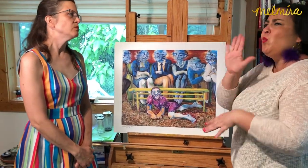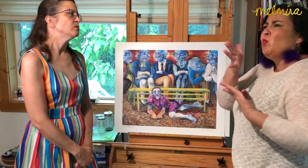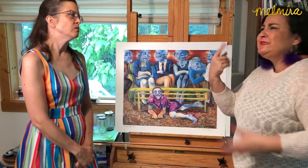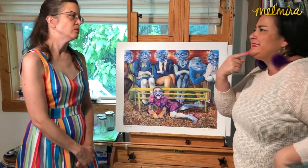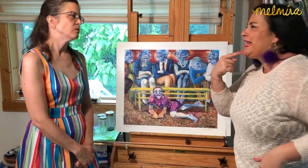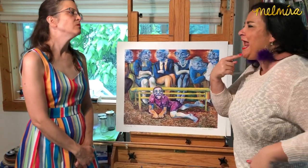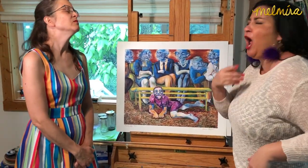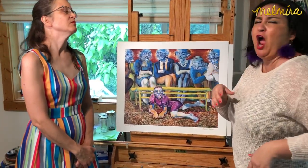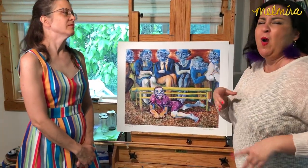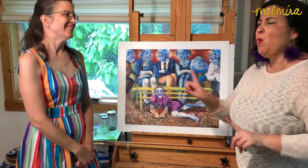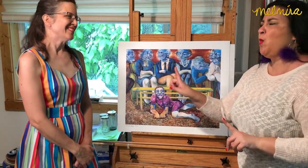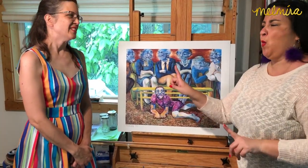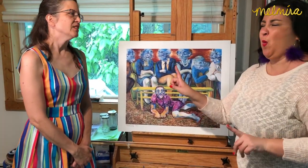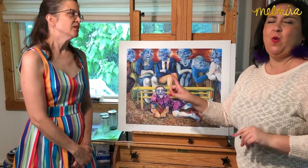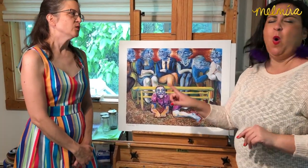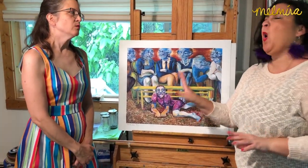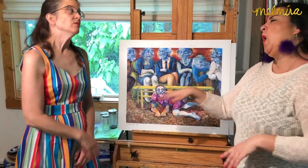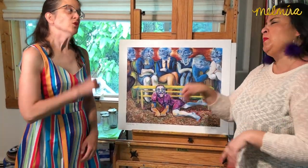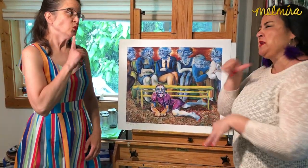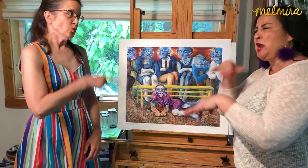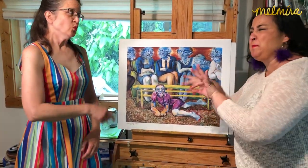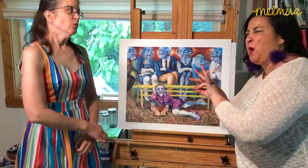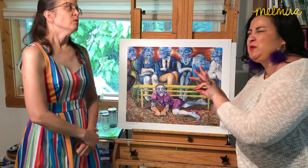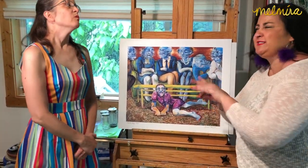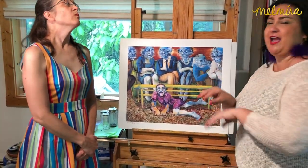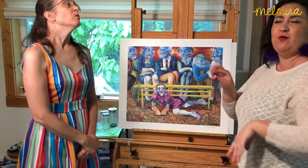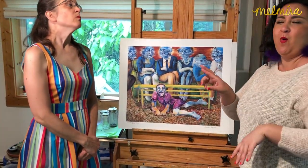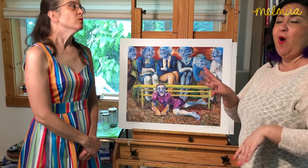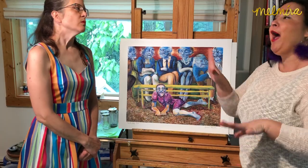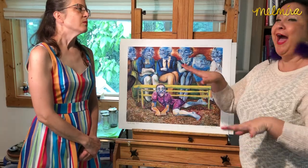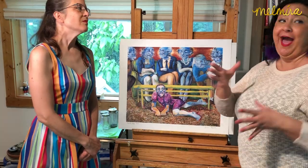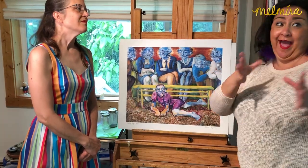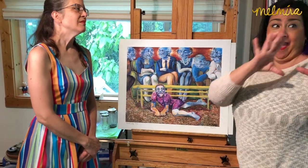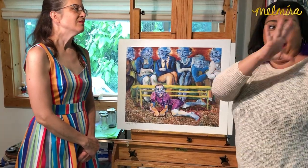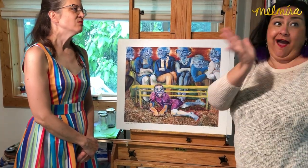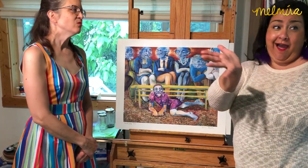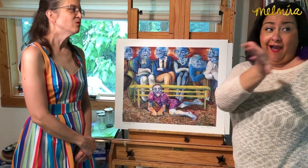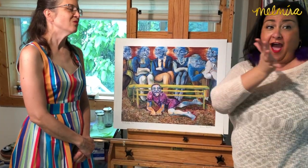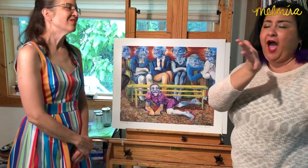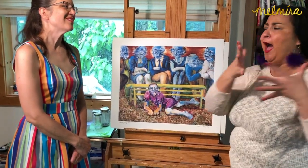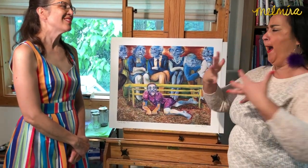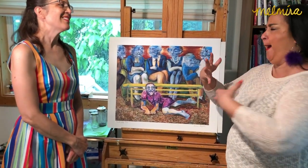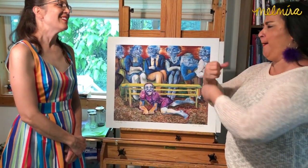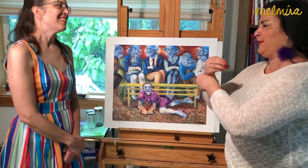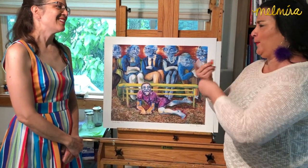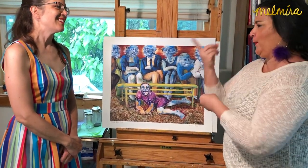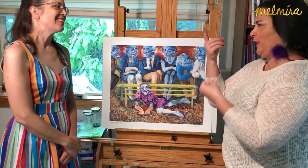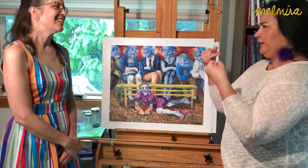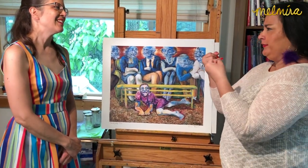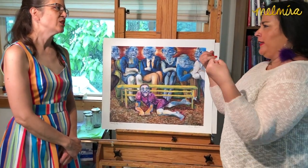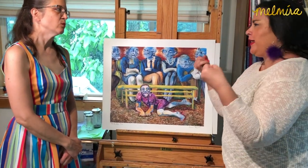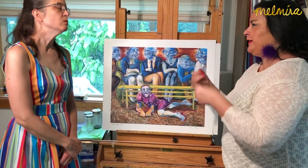"What did he said?" "Wait later... It's not important." Or, after a long conversation, they'd give you a short gist.